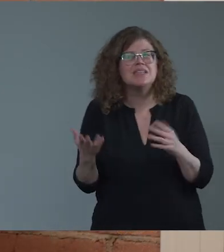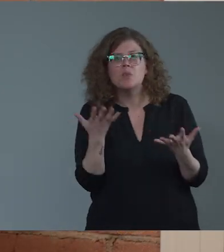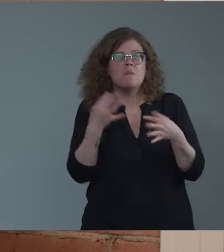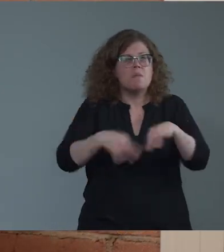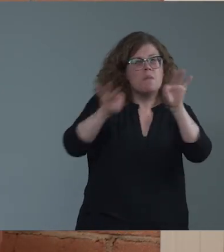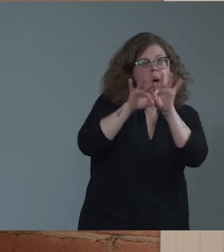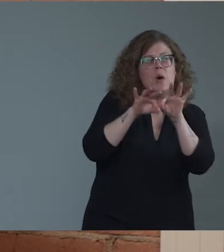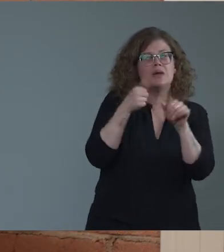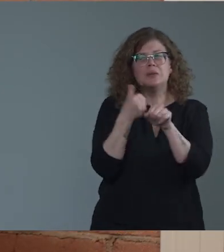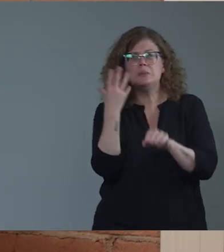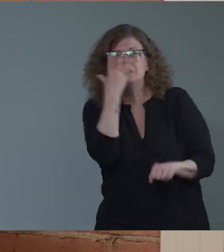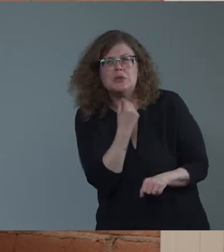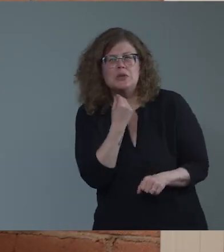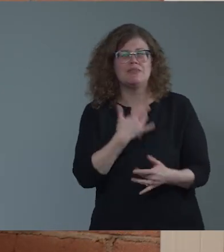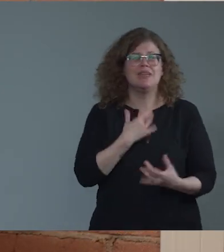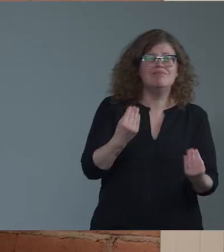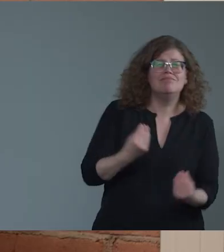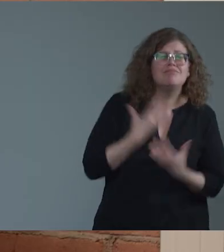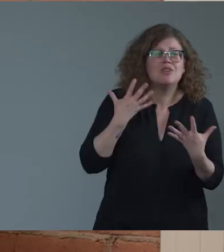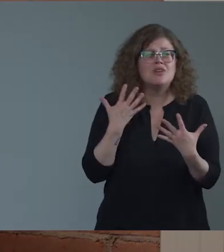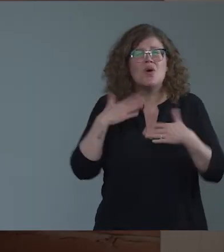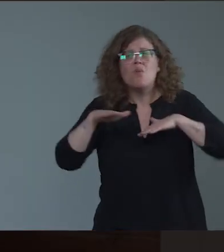to bring community together and to create a sense of identity.